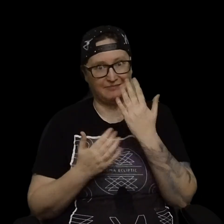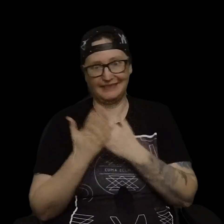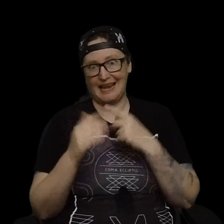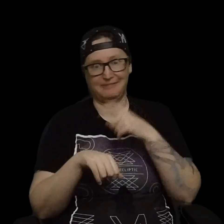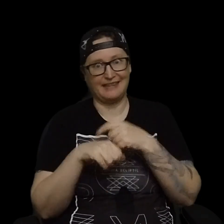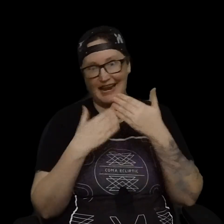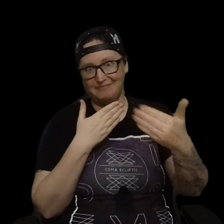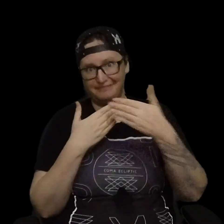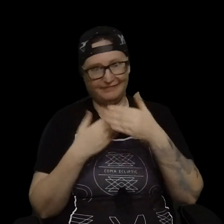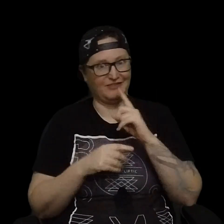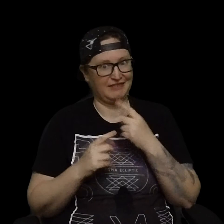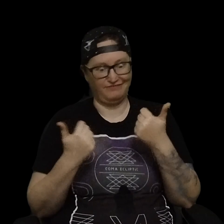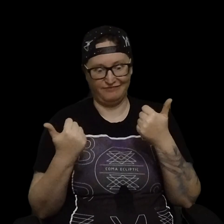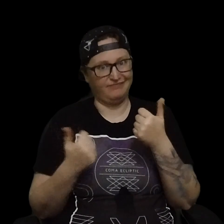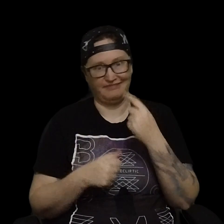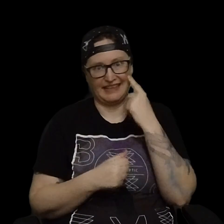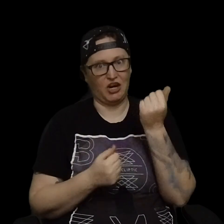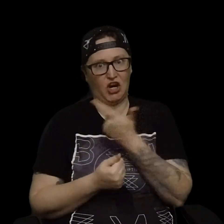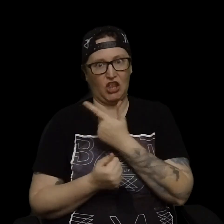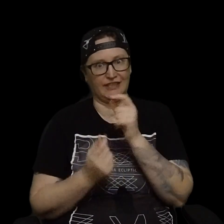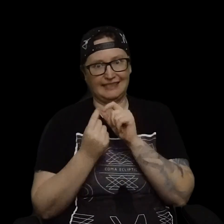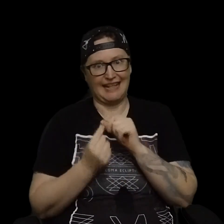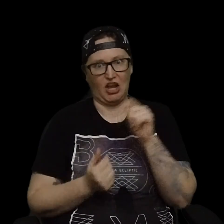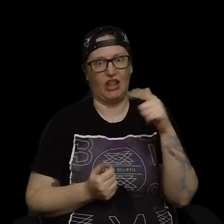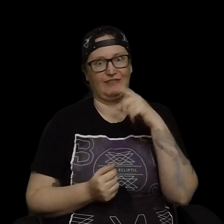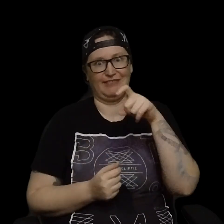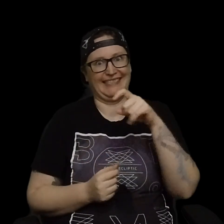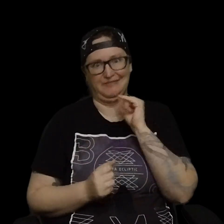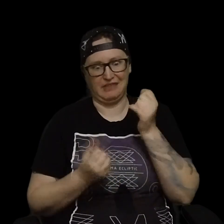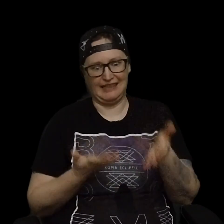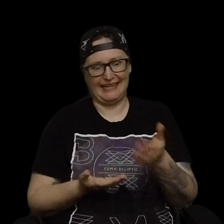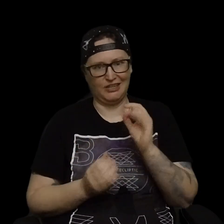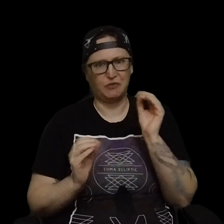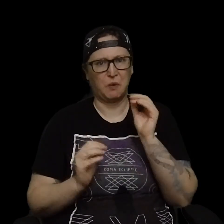run this game you know hopefully sometime in the future and I think that all the details are there